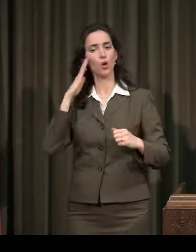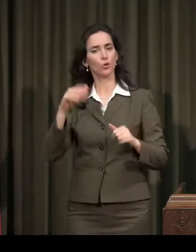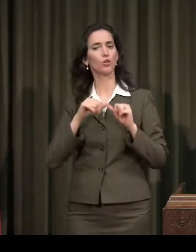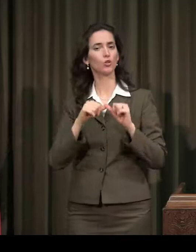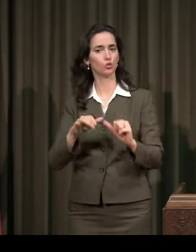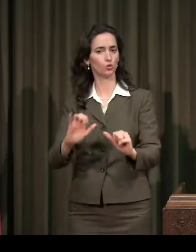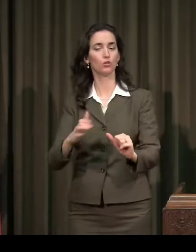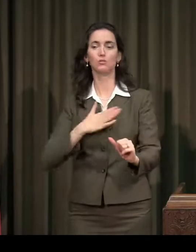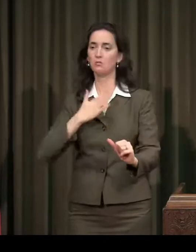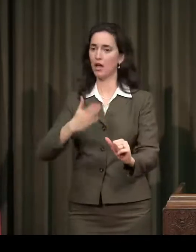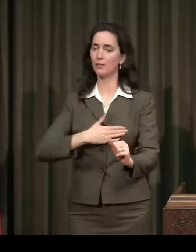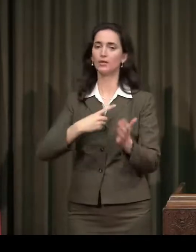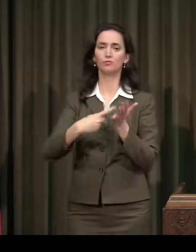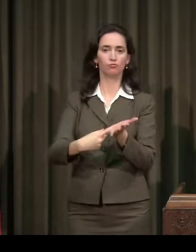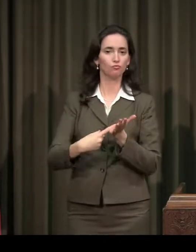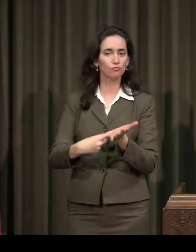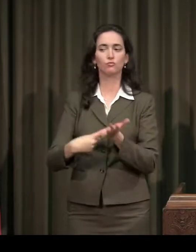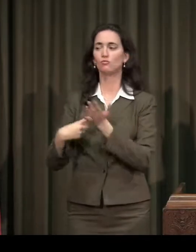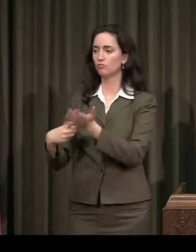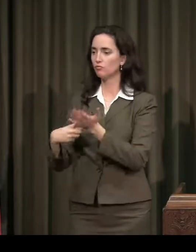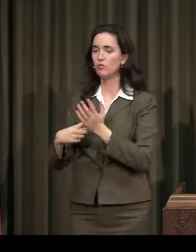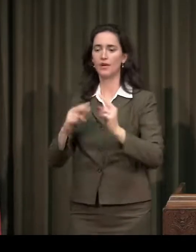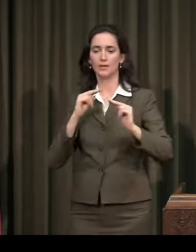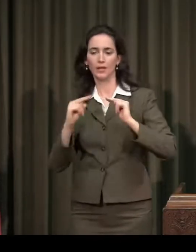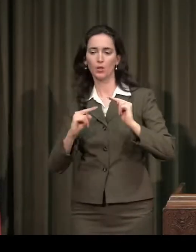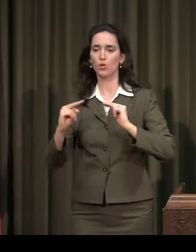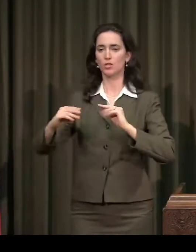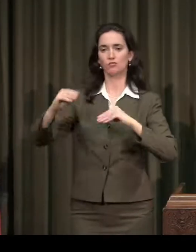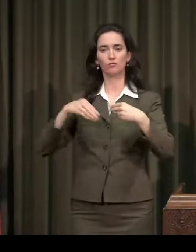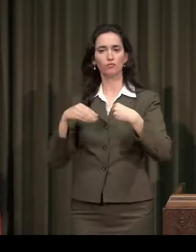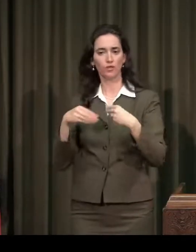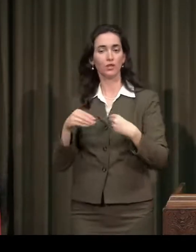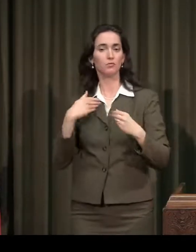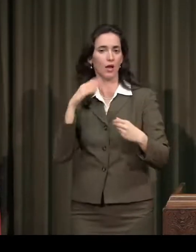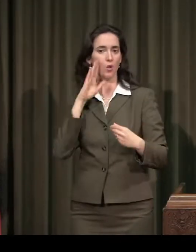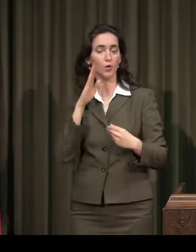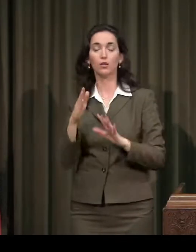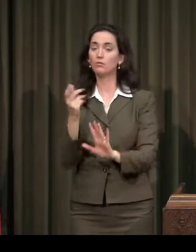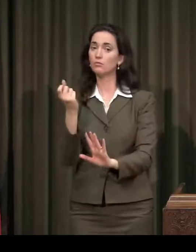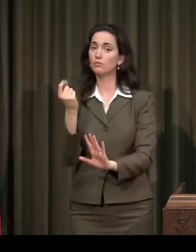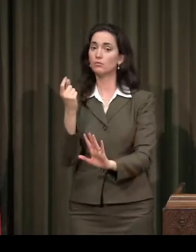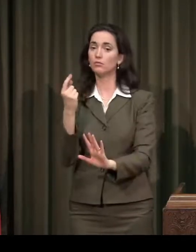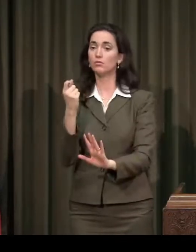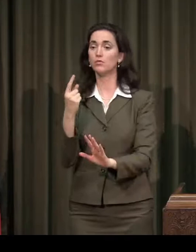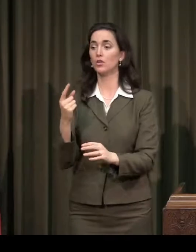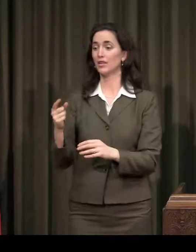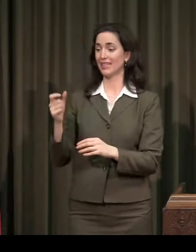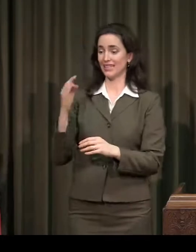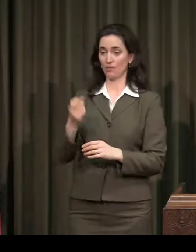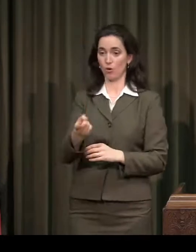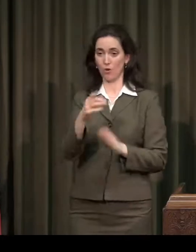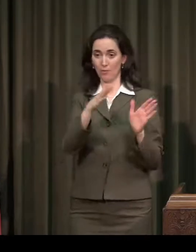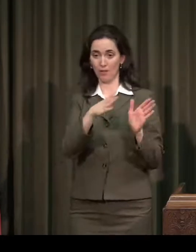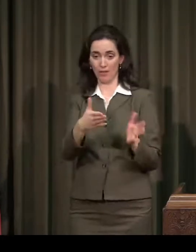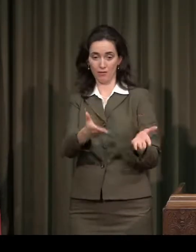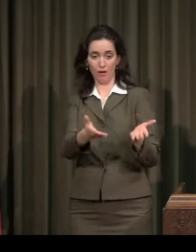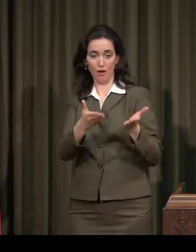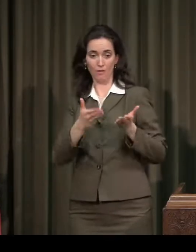a compromise on a path forward but i cannot compromise and accept the plan that relies on money that isn't there